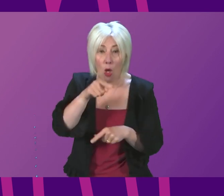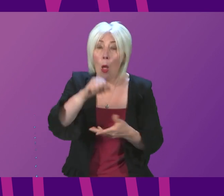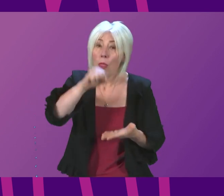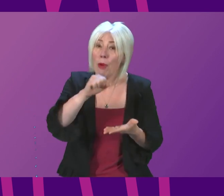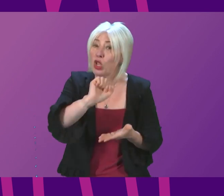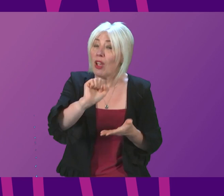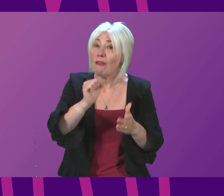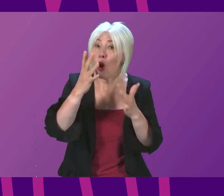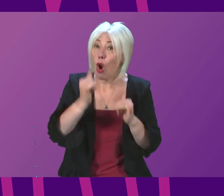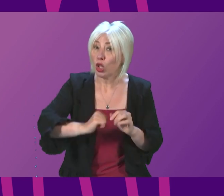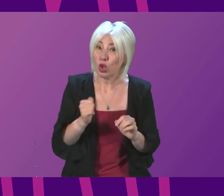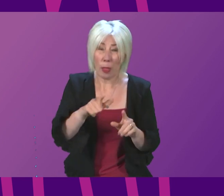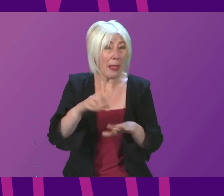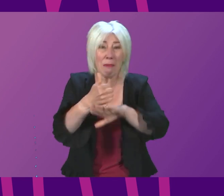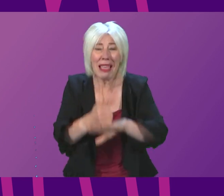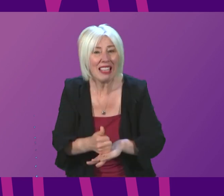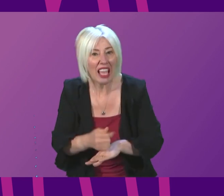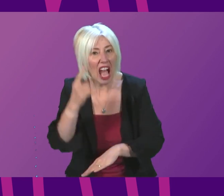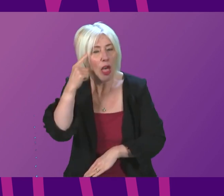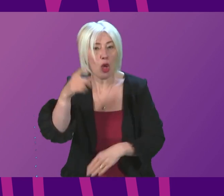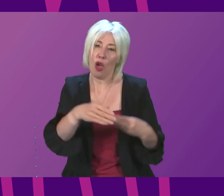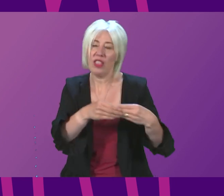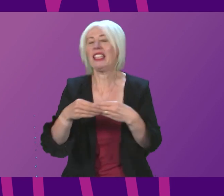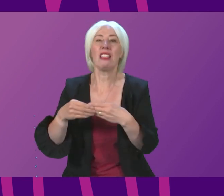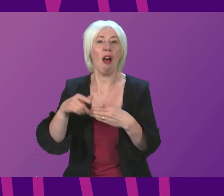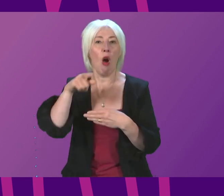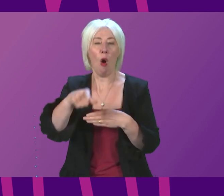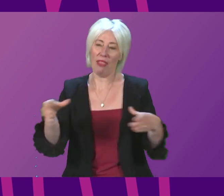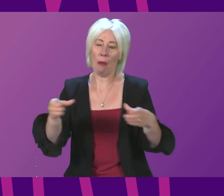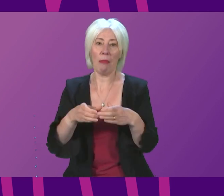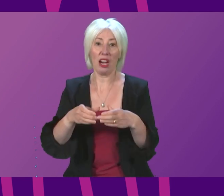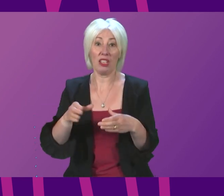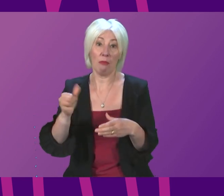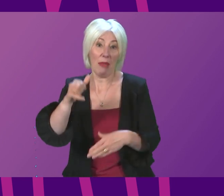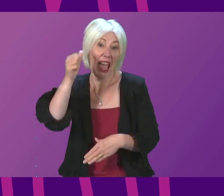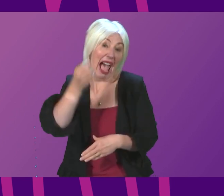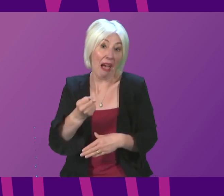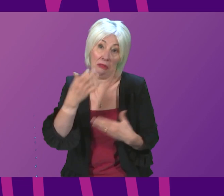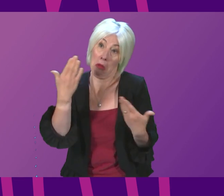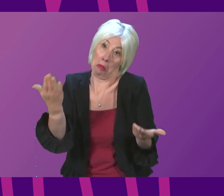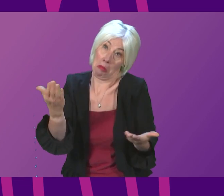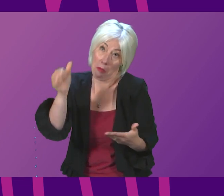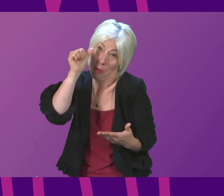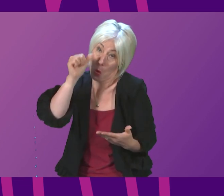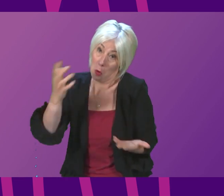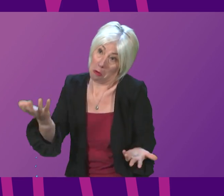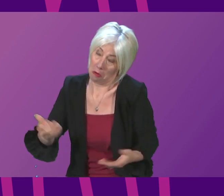That is basic stuff that I thought a leader of an Opposition party would have known.